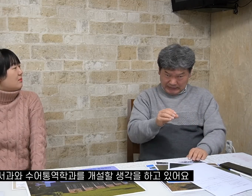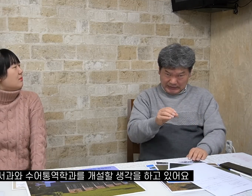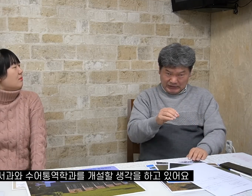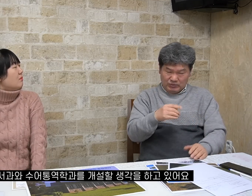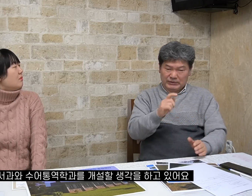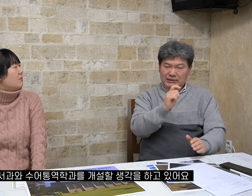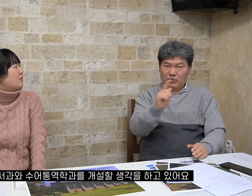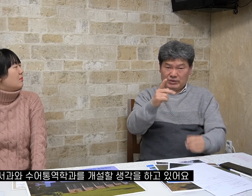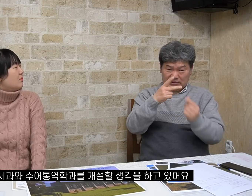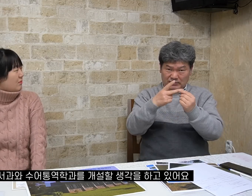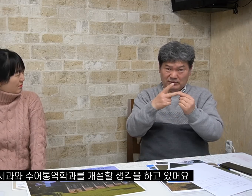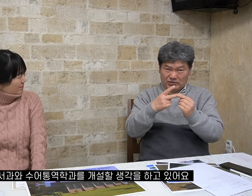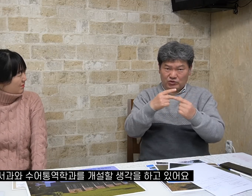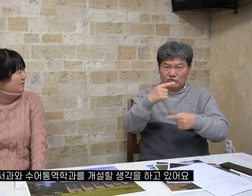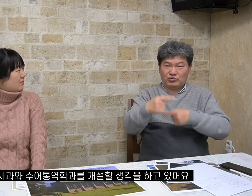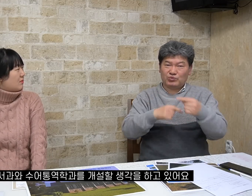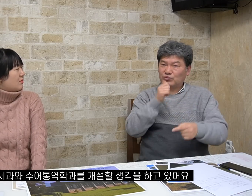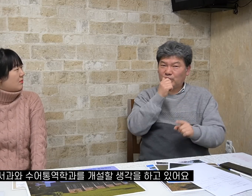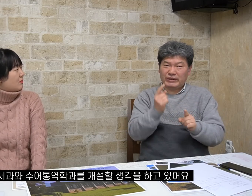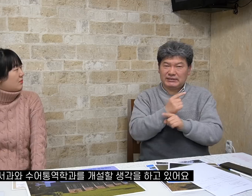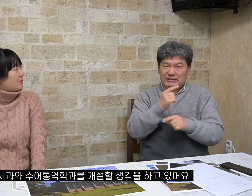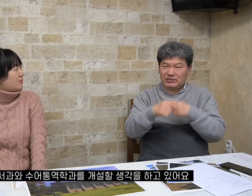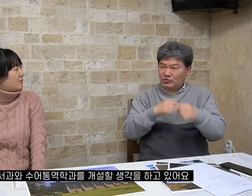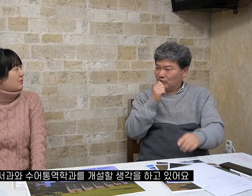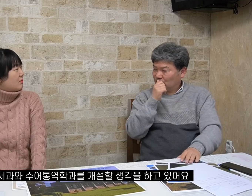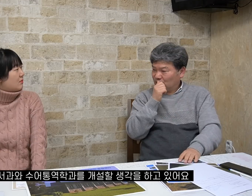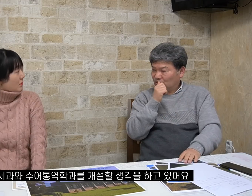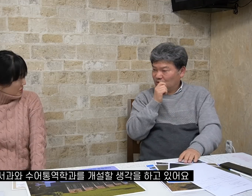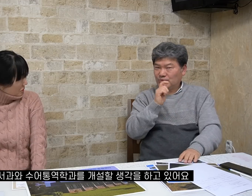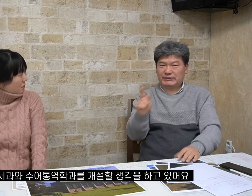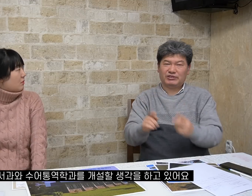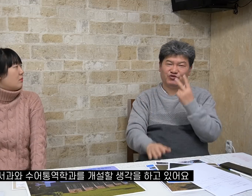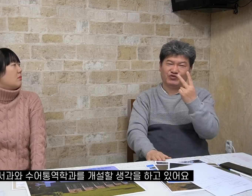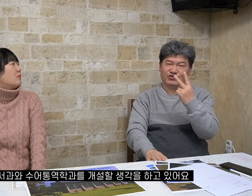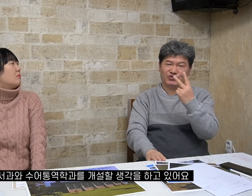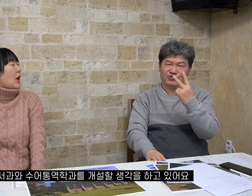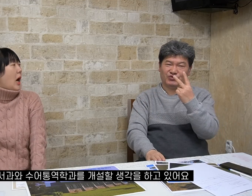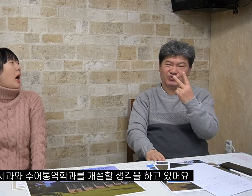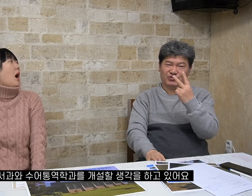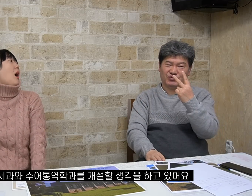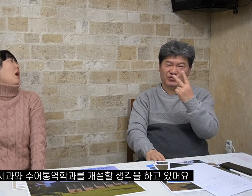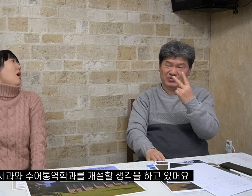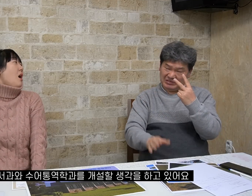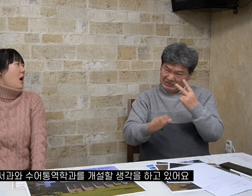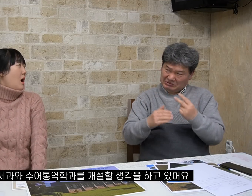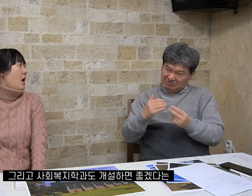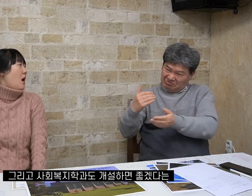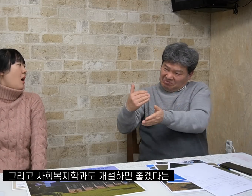by making a wider construction with the money raised.